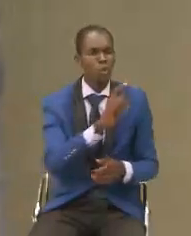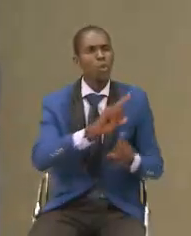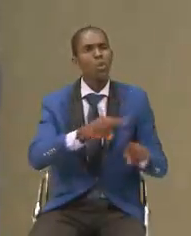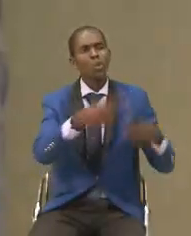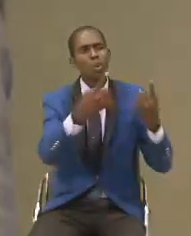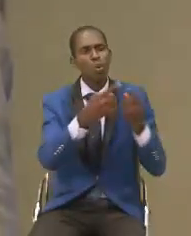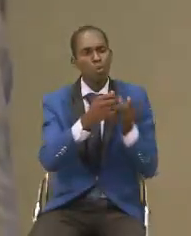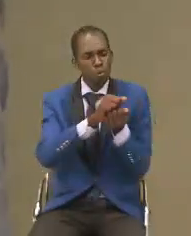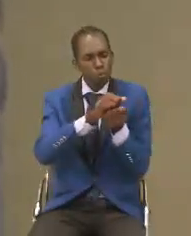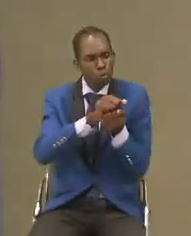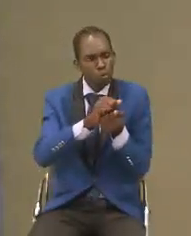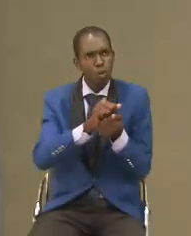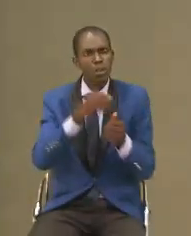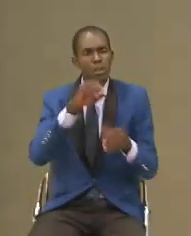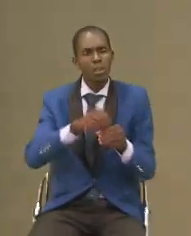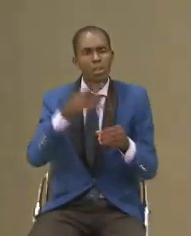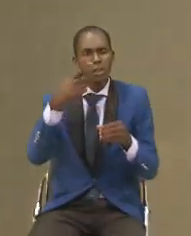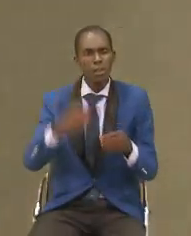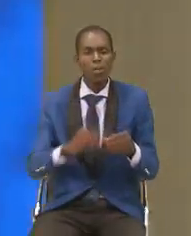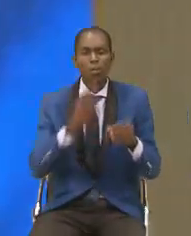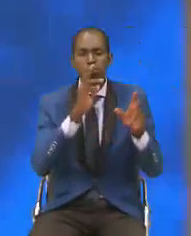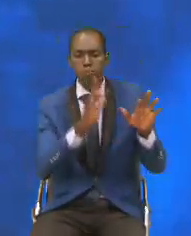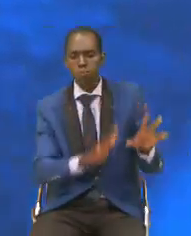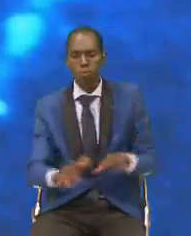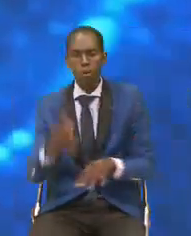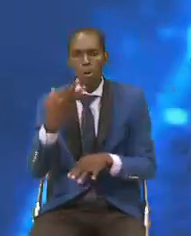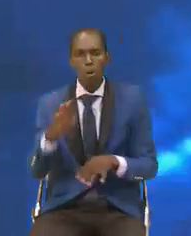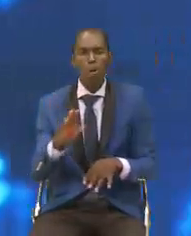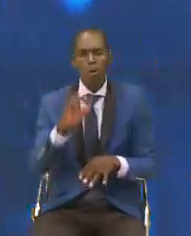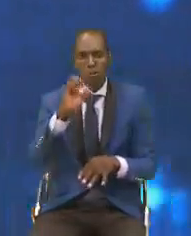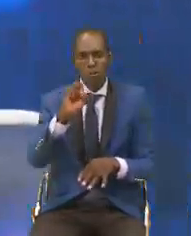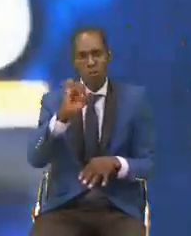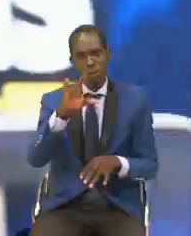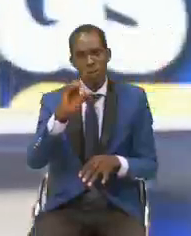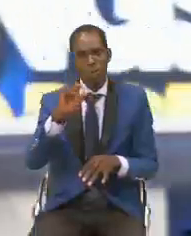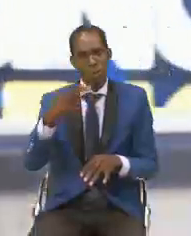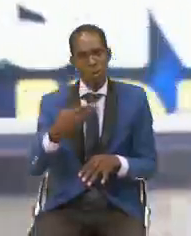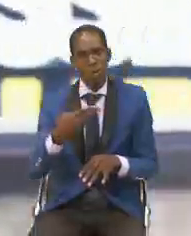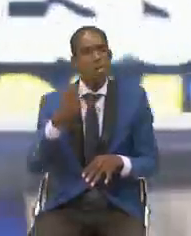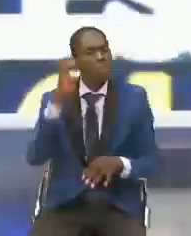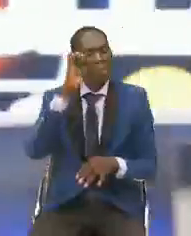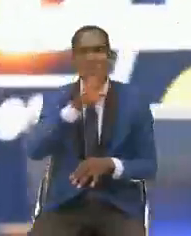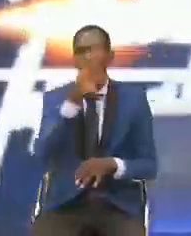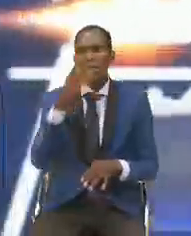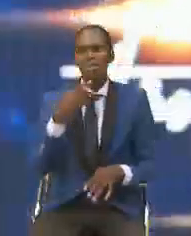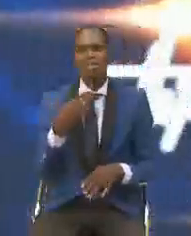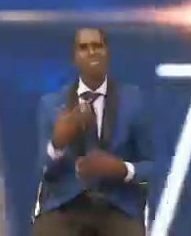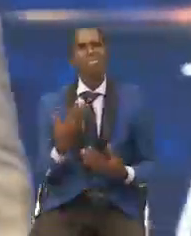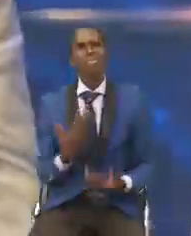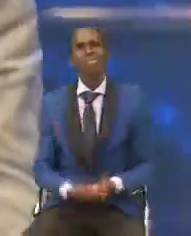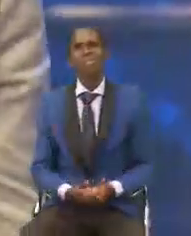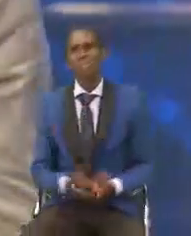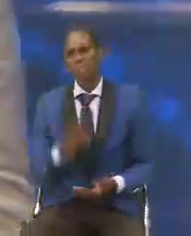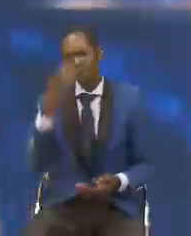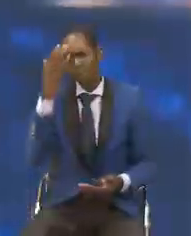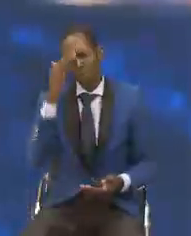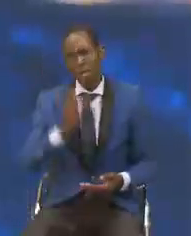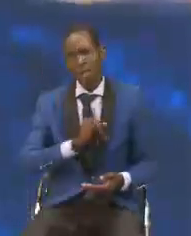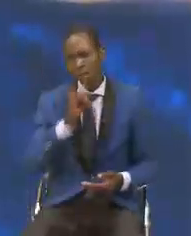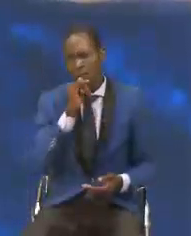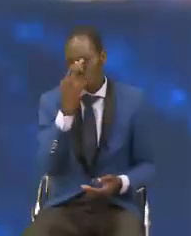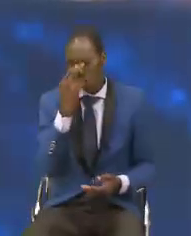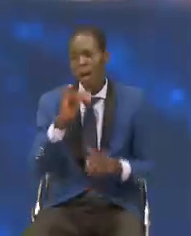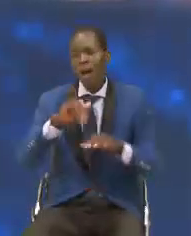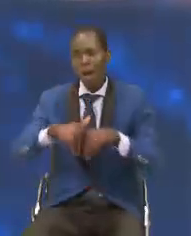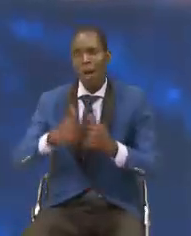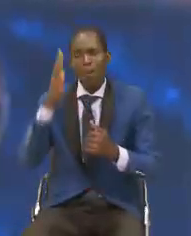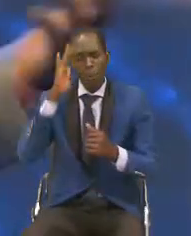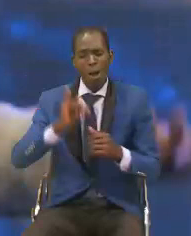their eyes and said go wash in the pool of siloam and you will see he didn't say but you know i'm